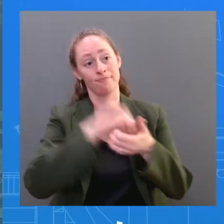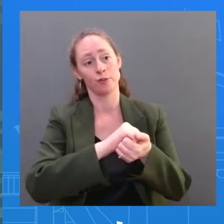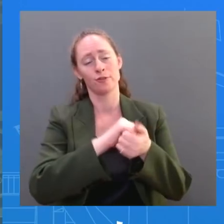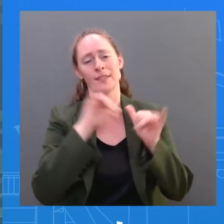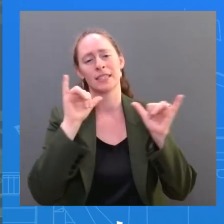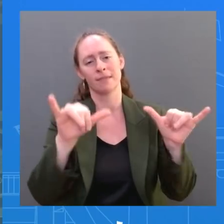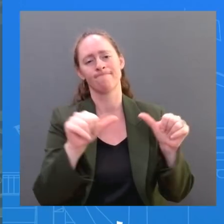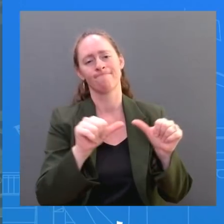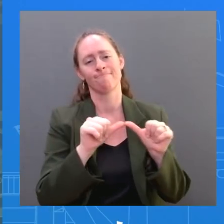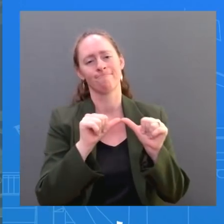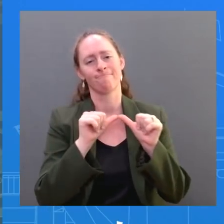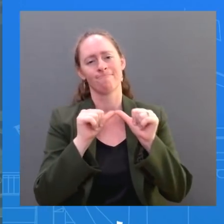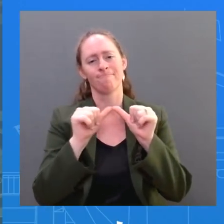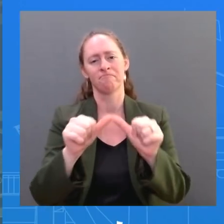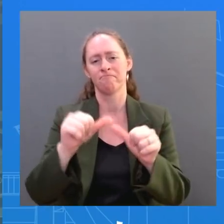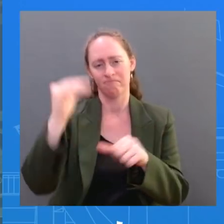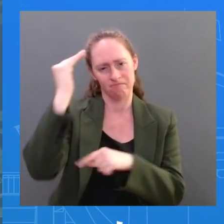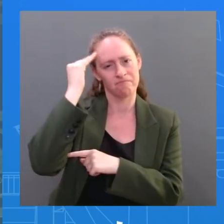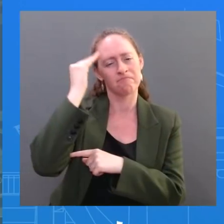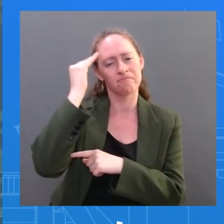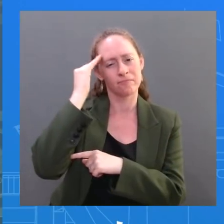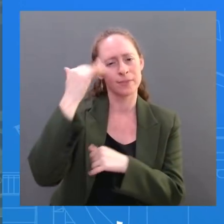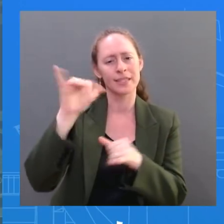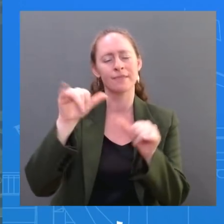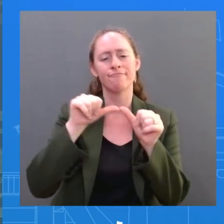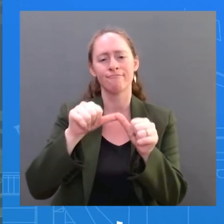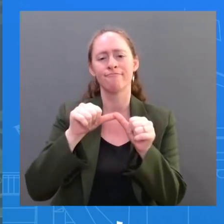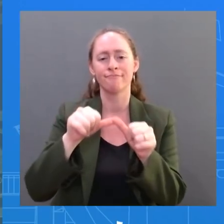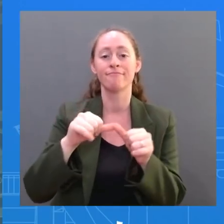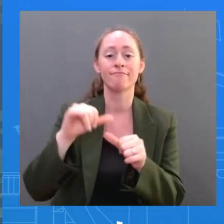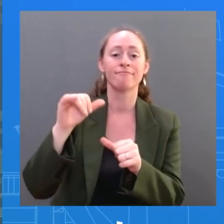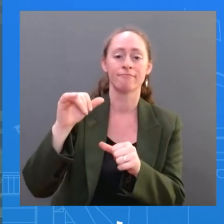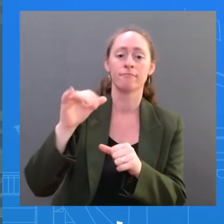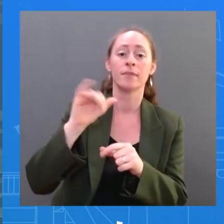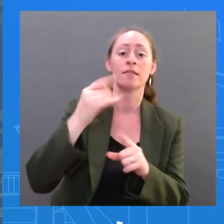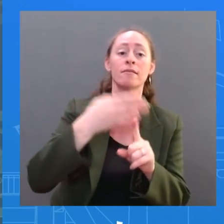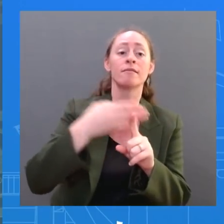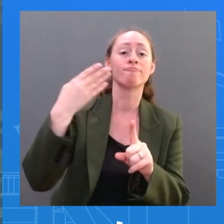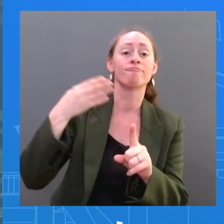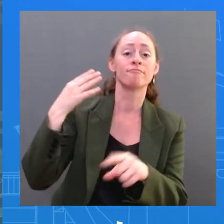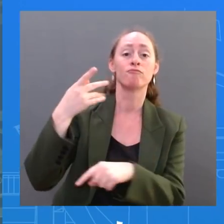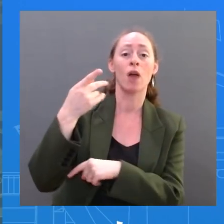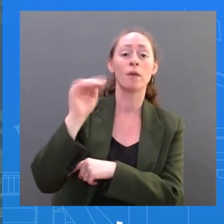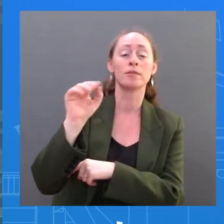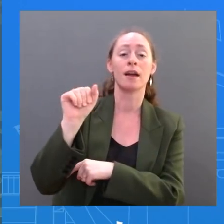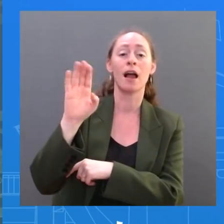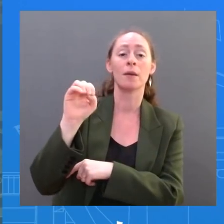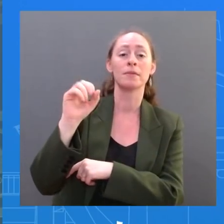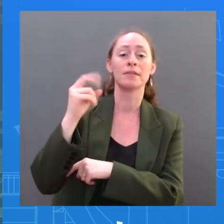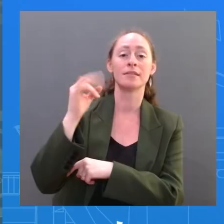For -- as far as travel or funeral arrangements, I believe those have not been set, and I just don't have anything to share at this time.